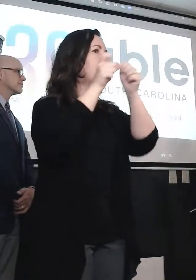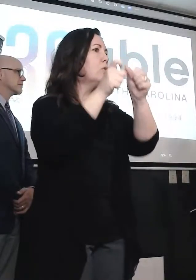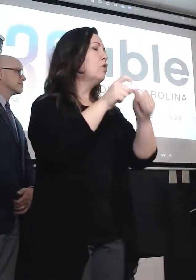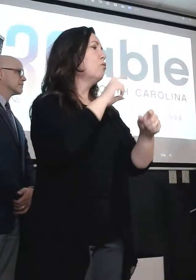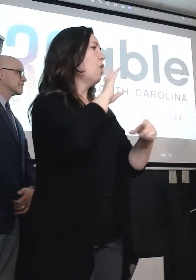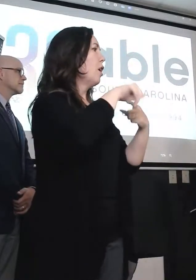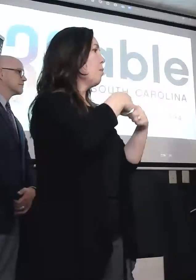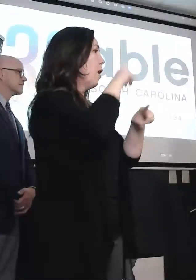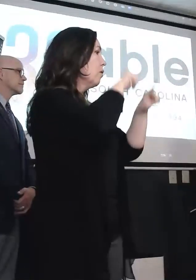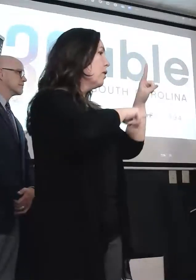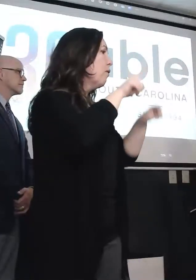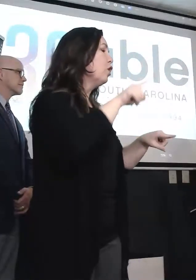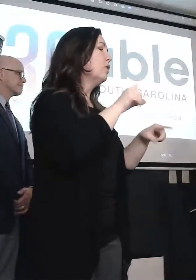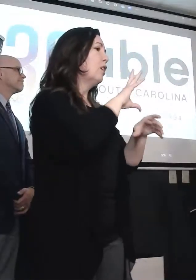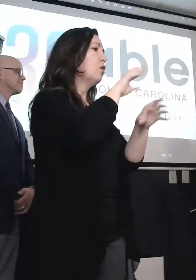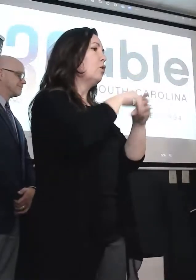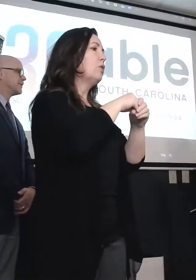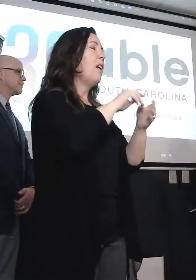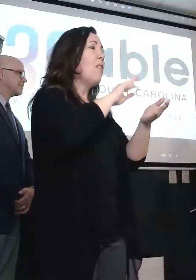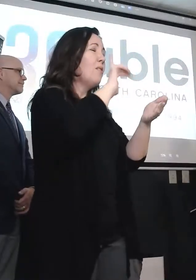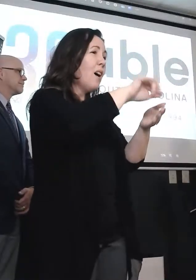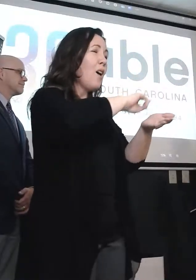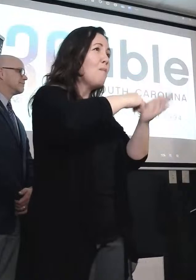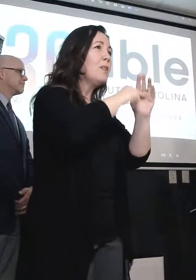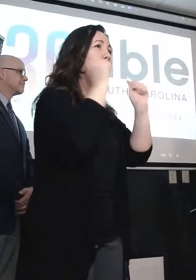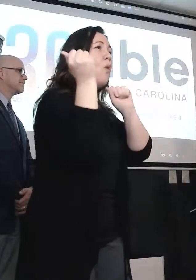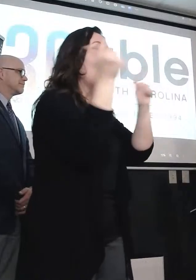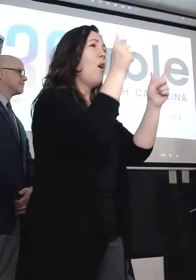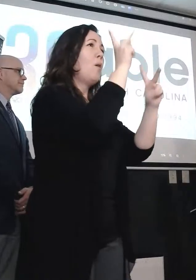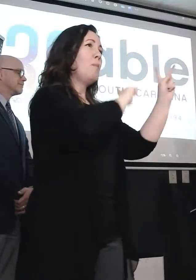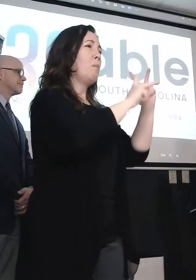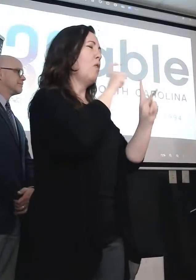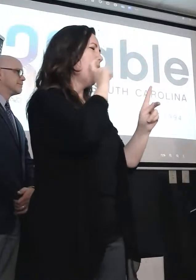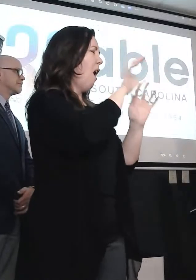inclusion that means all people that's just not a segment of people and I think that's